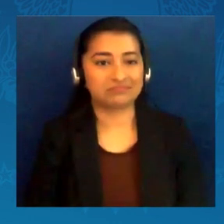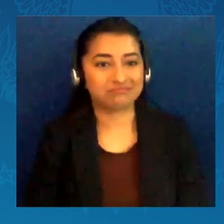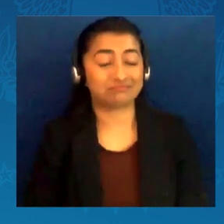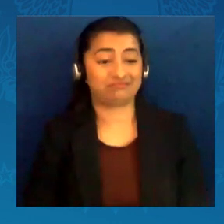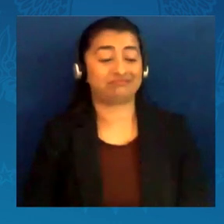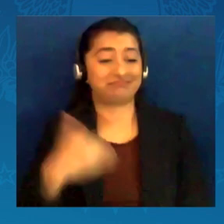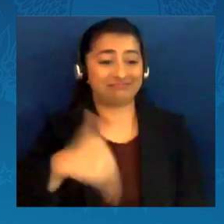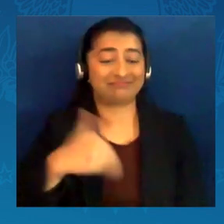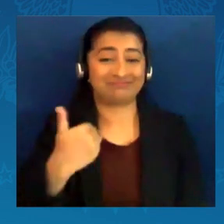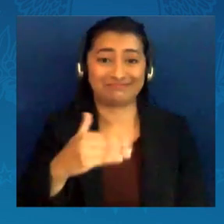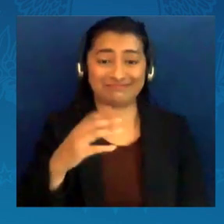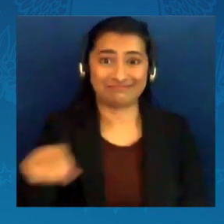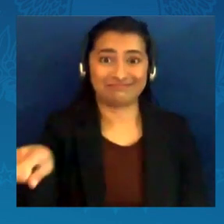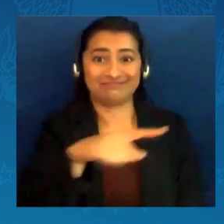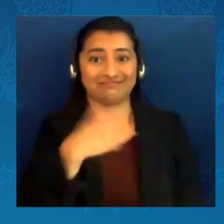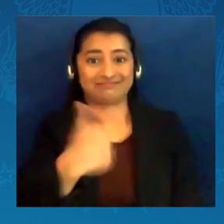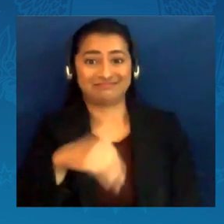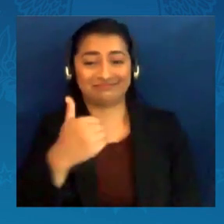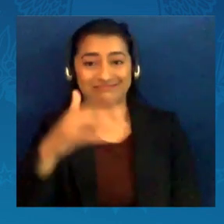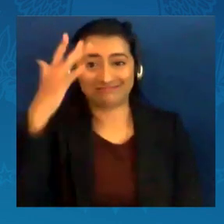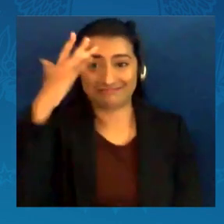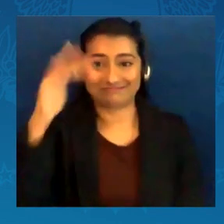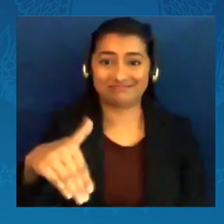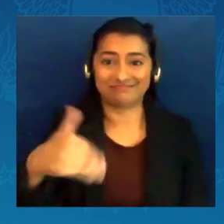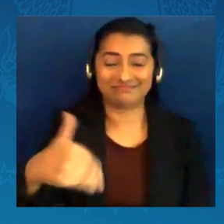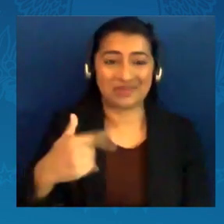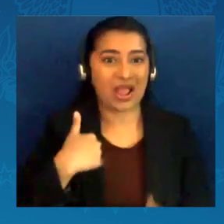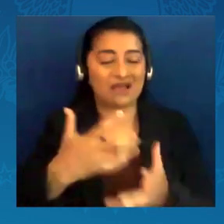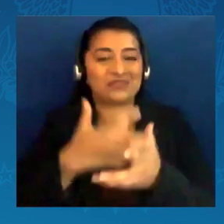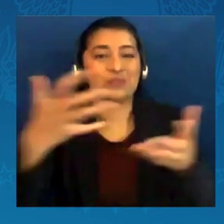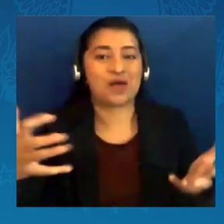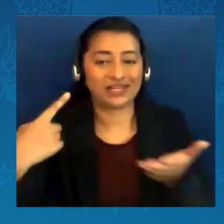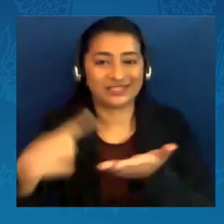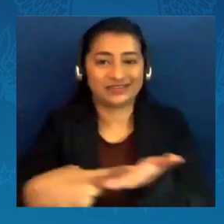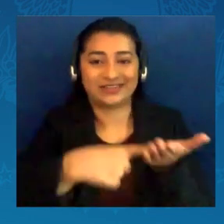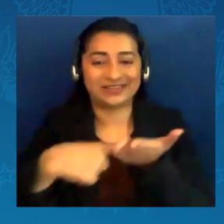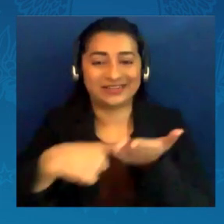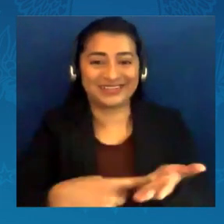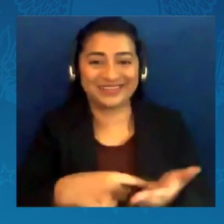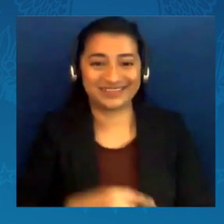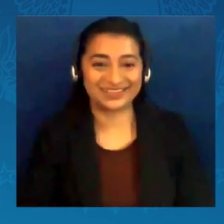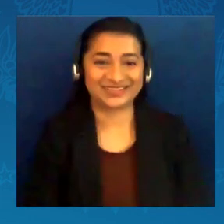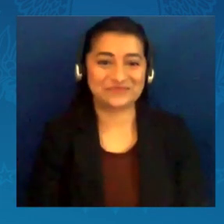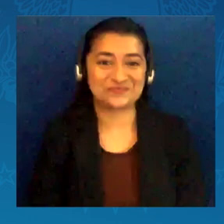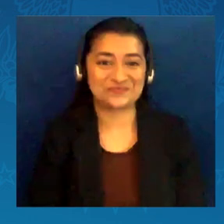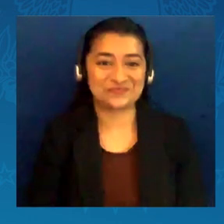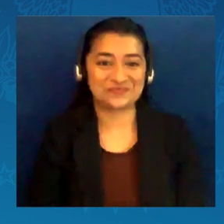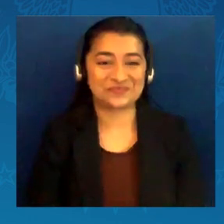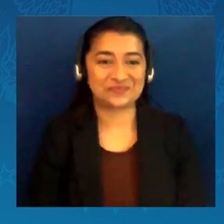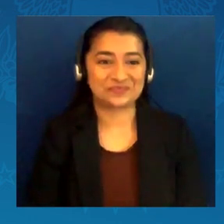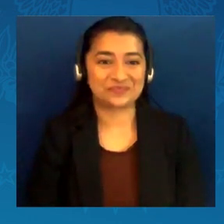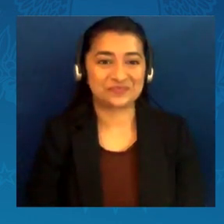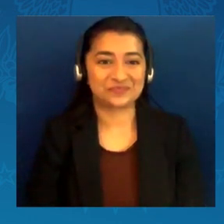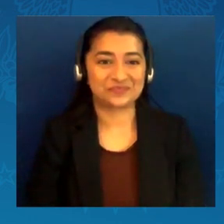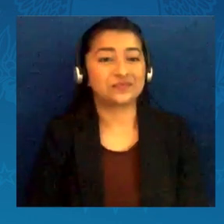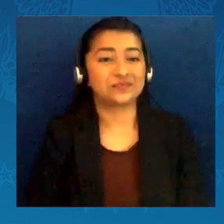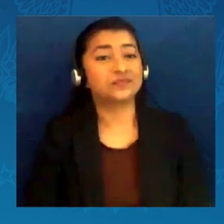We have so much to talk about. Mr. Evans: I want to back up and you can share with the Vice President.